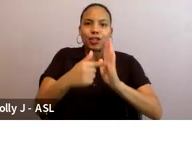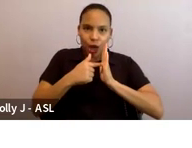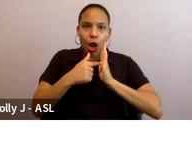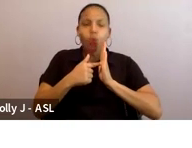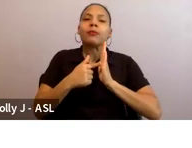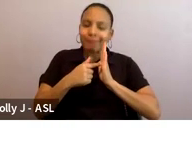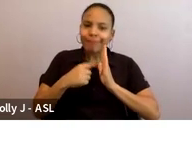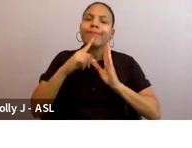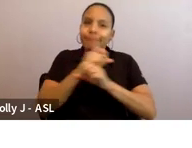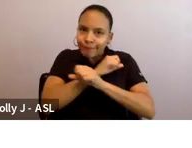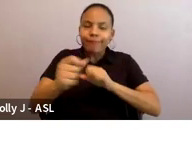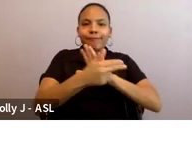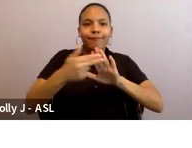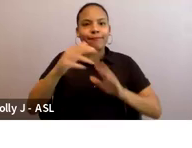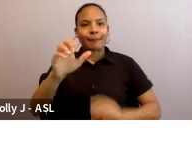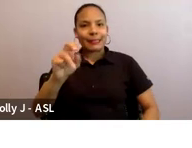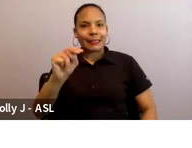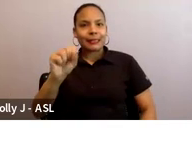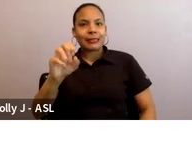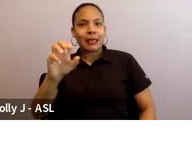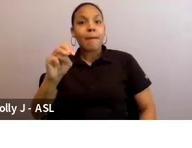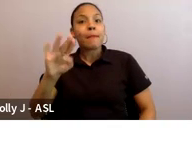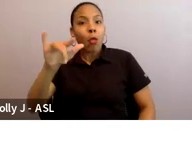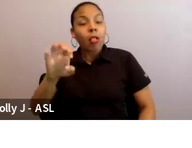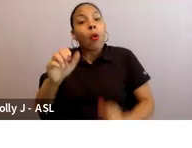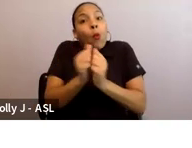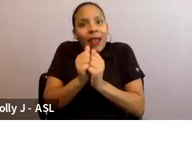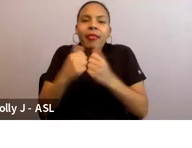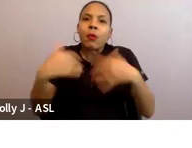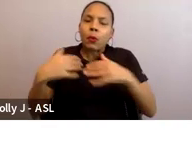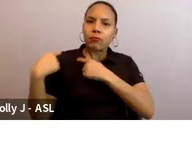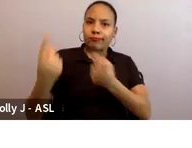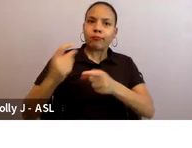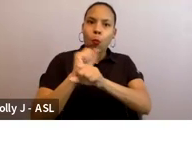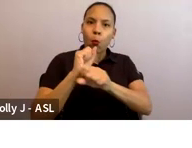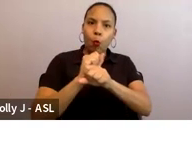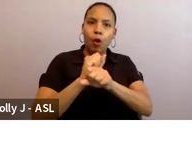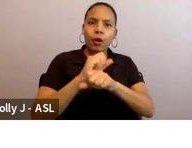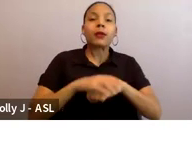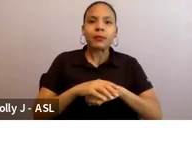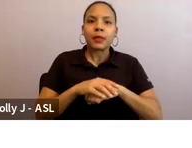work, but at this time the specific project they were submitting met the rest of our eligibility